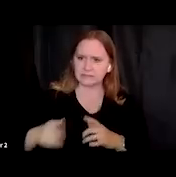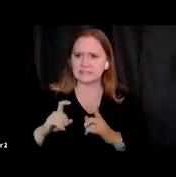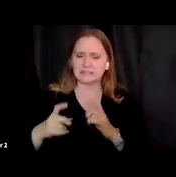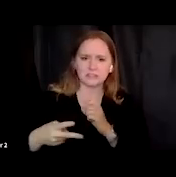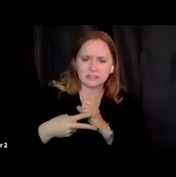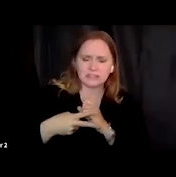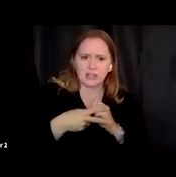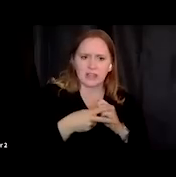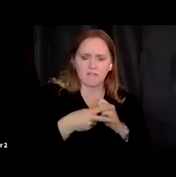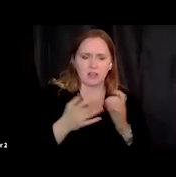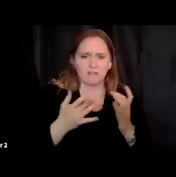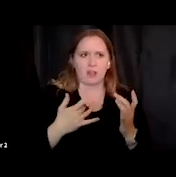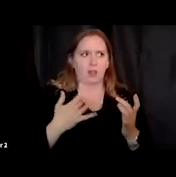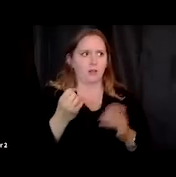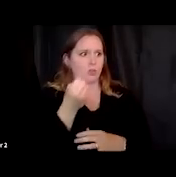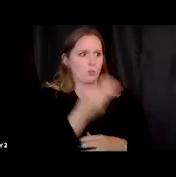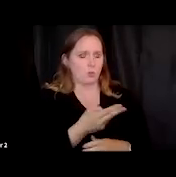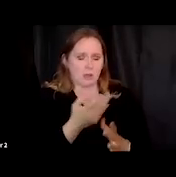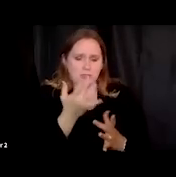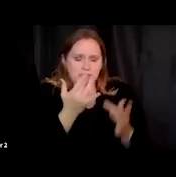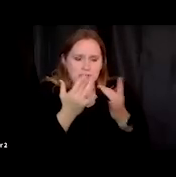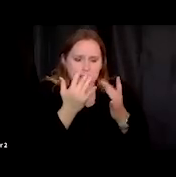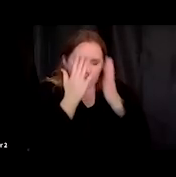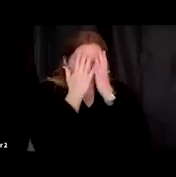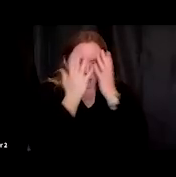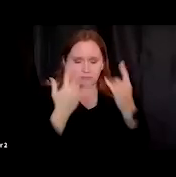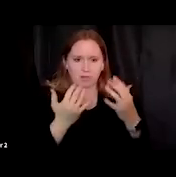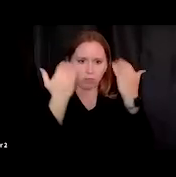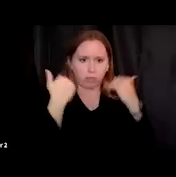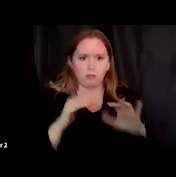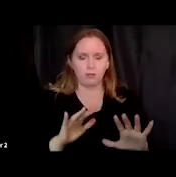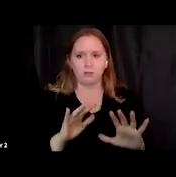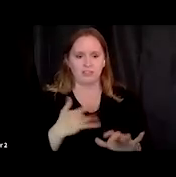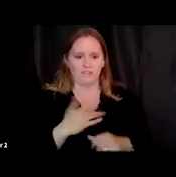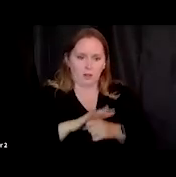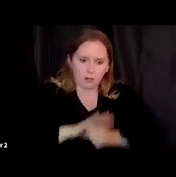discarding them and especially when having to discard 'em. There's a great distress that happens.